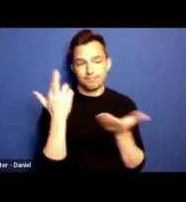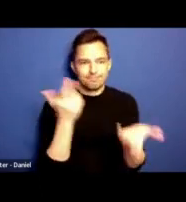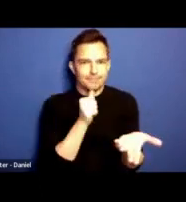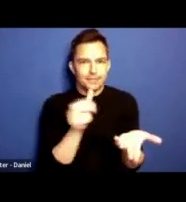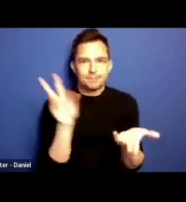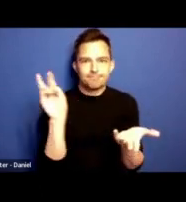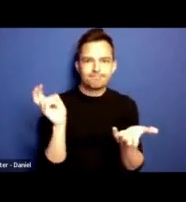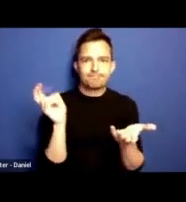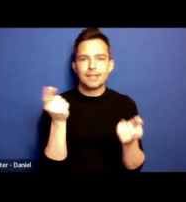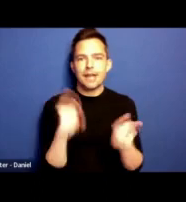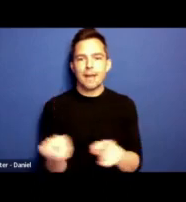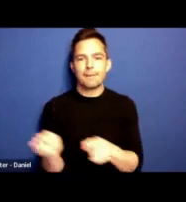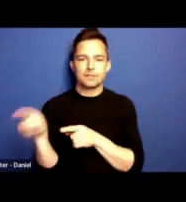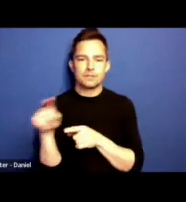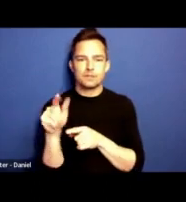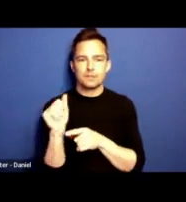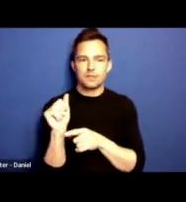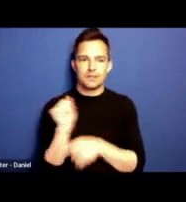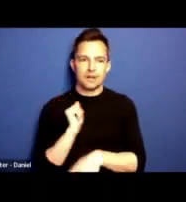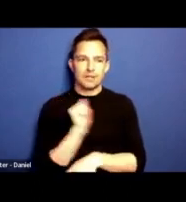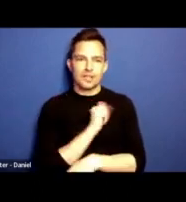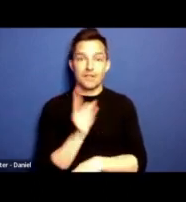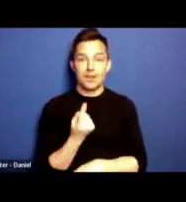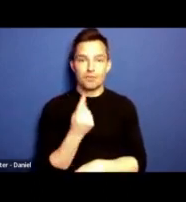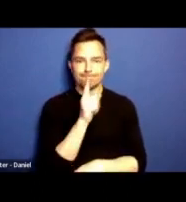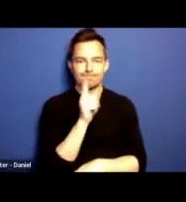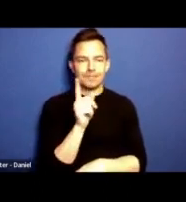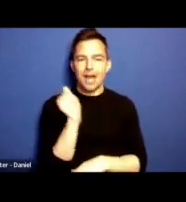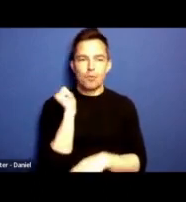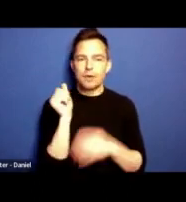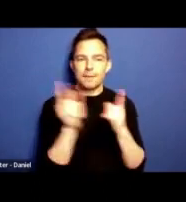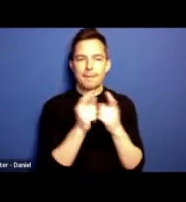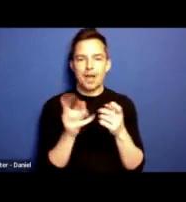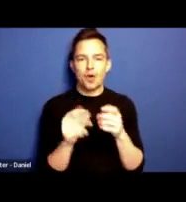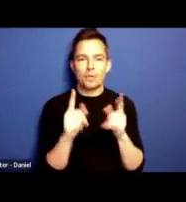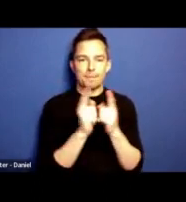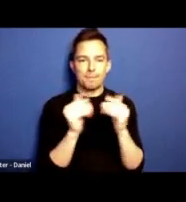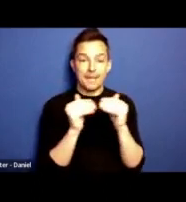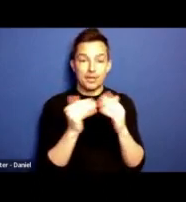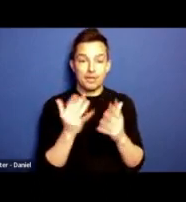happen all on our own. I never would have met my own peers if rehab professionals hadn't kind